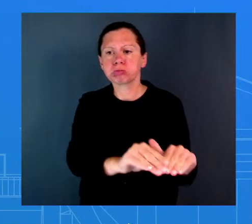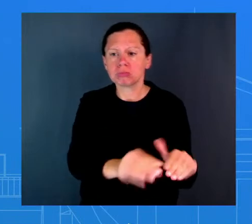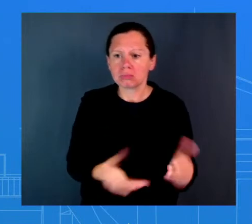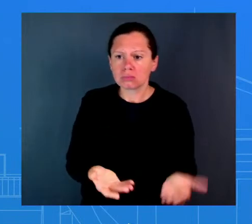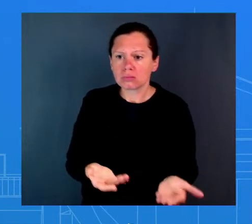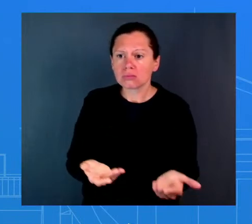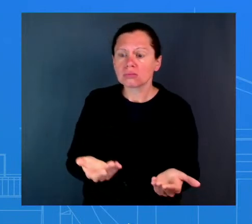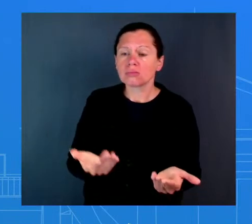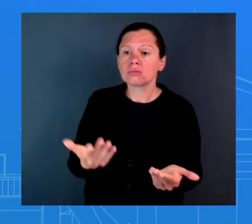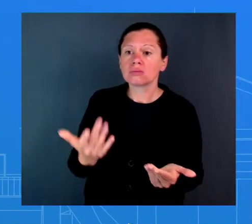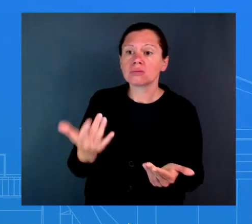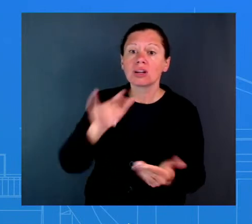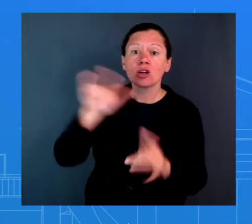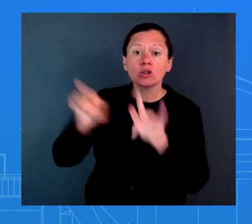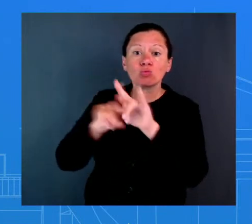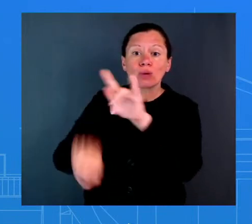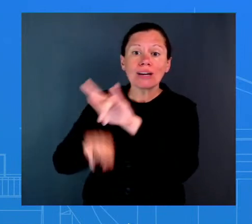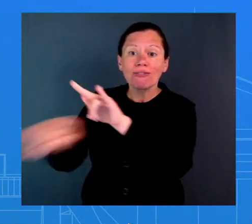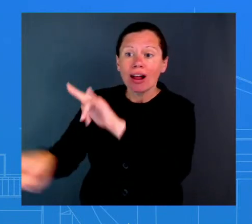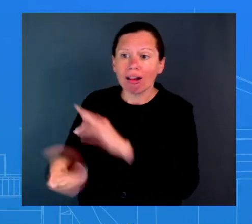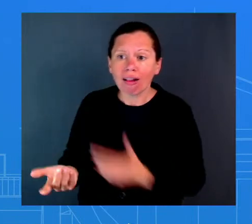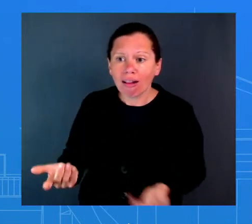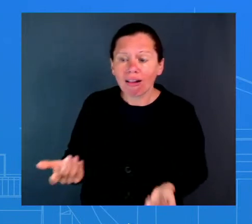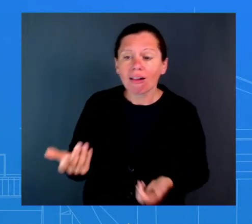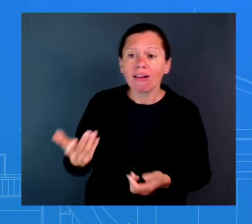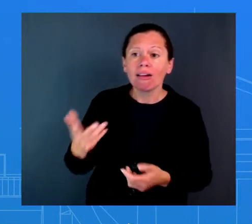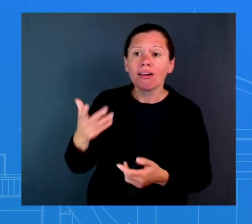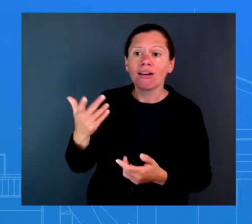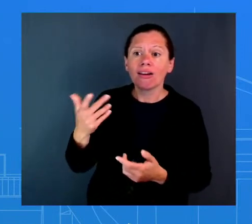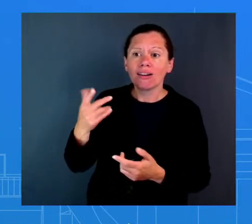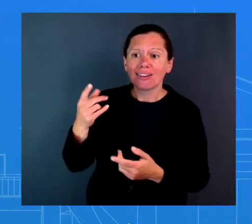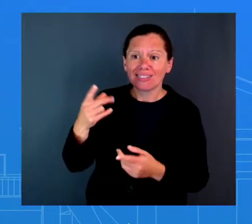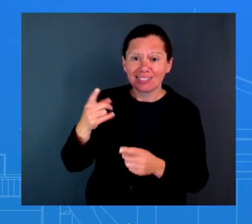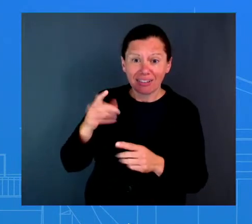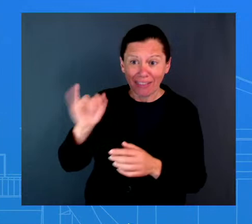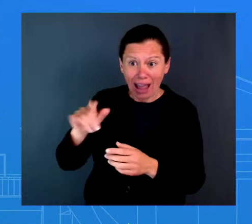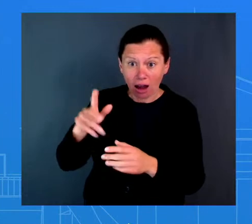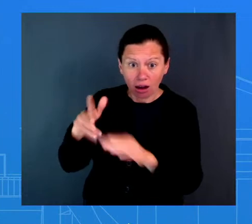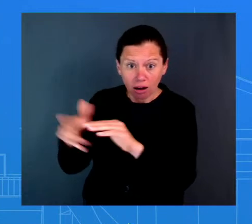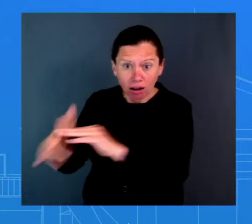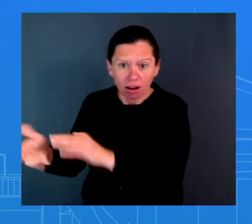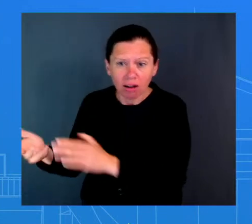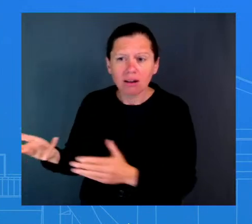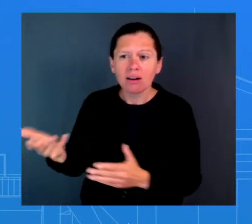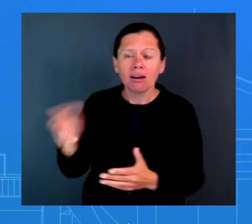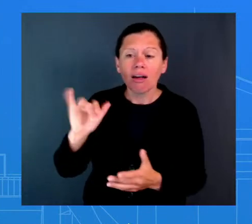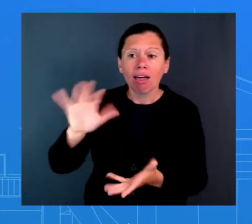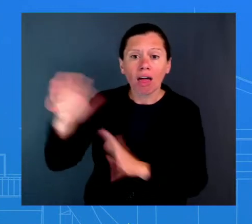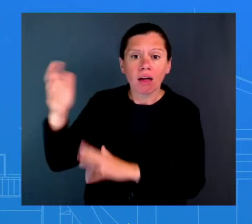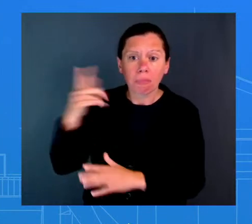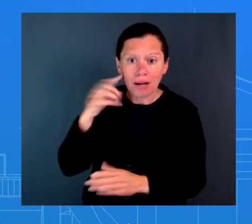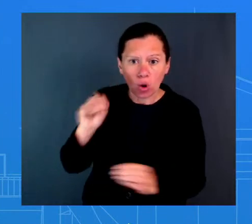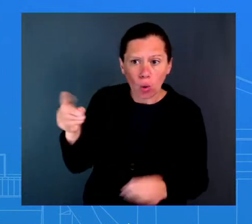with air traffic controllers and TSA officers, who would have to work without pay. Undermine public health. Most EPA hazardous waste